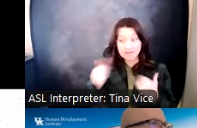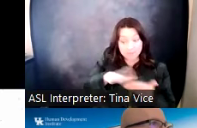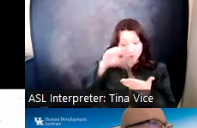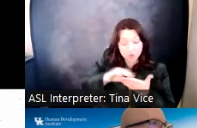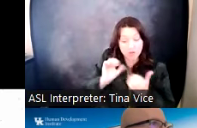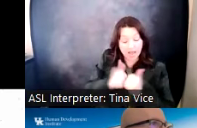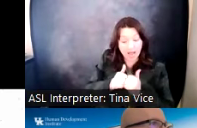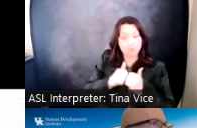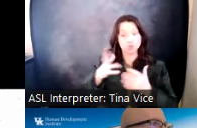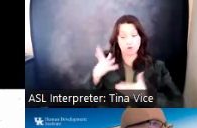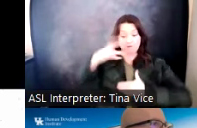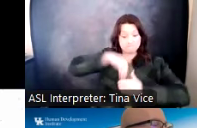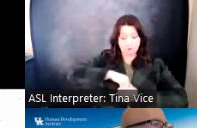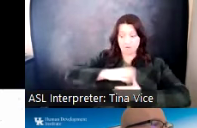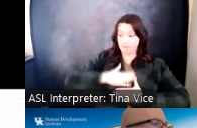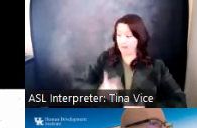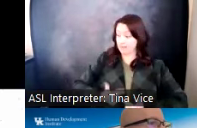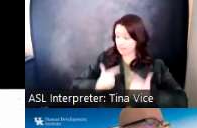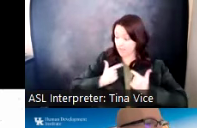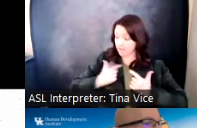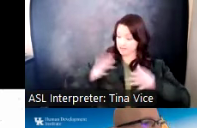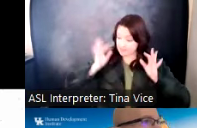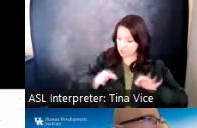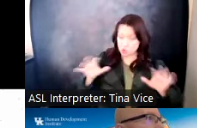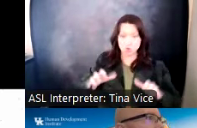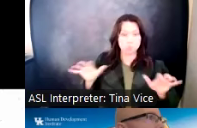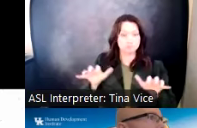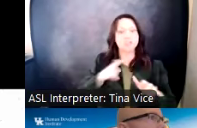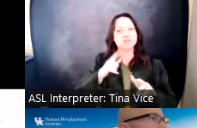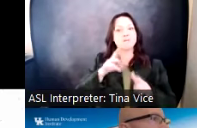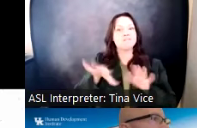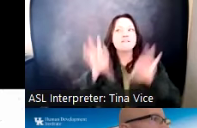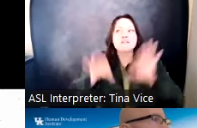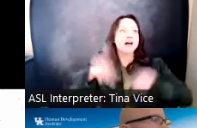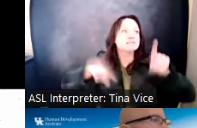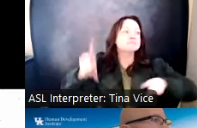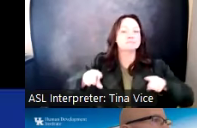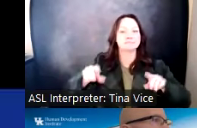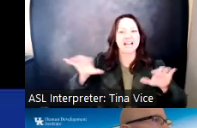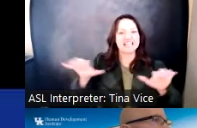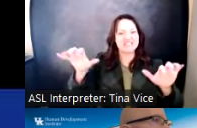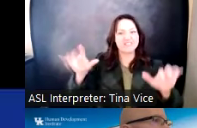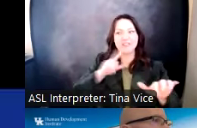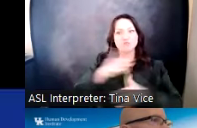activity within their own lives and finding activities that they actually enjoy.